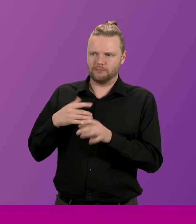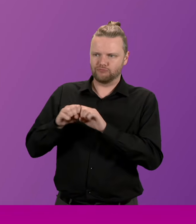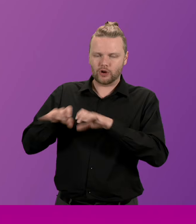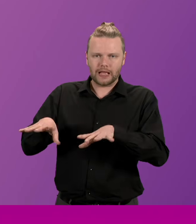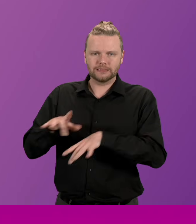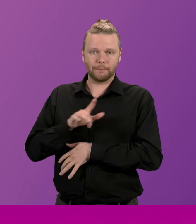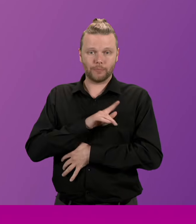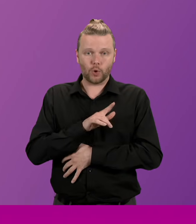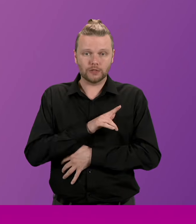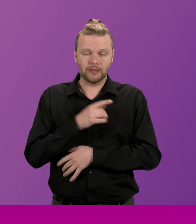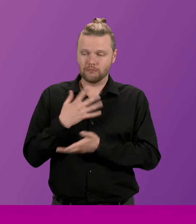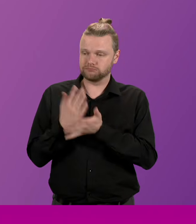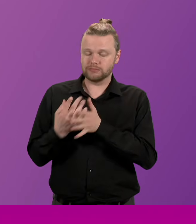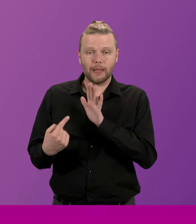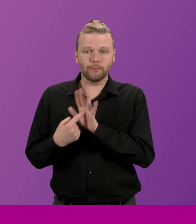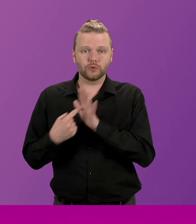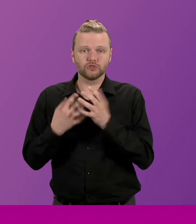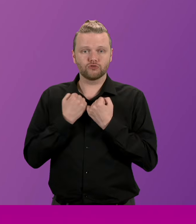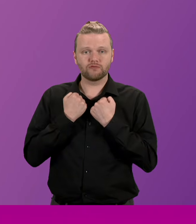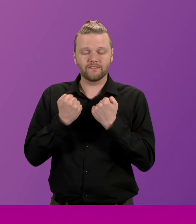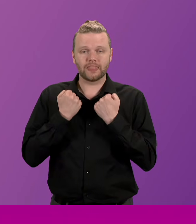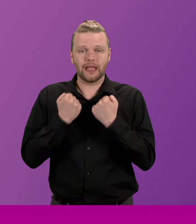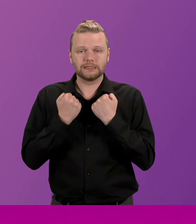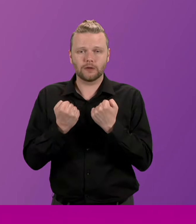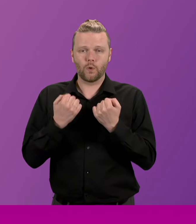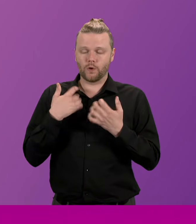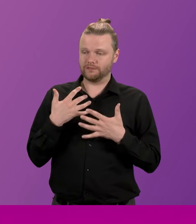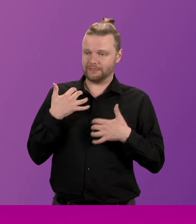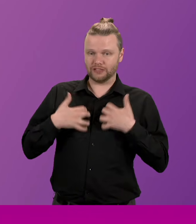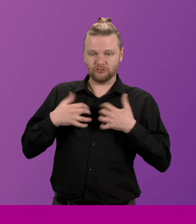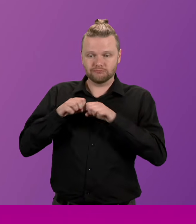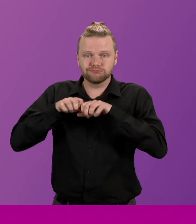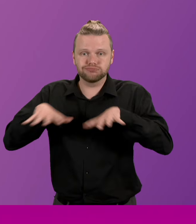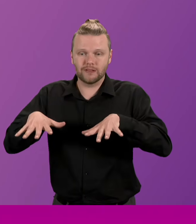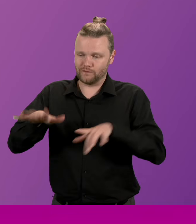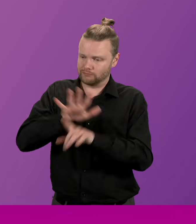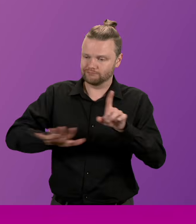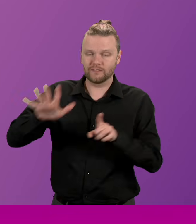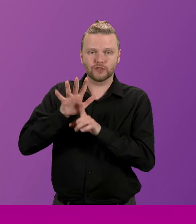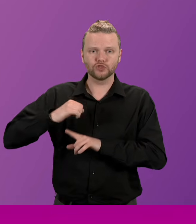because of the importance of broadcasting reflecting interests across the whole of Scotland.